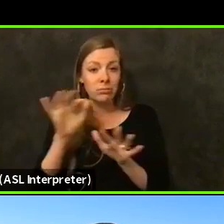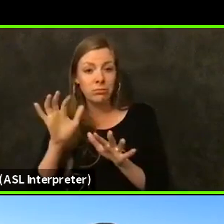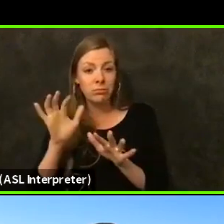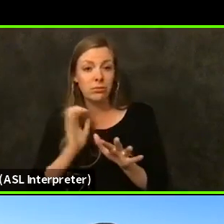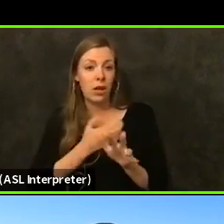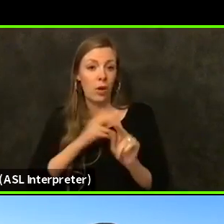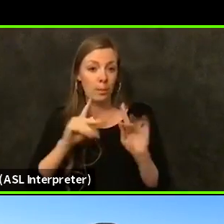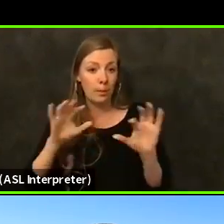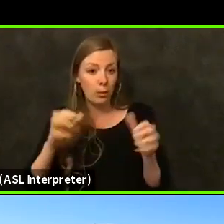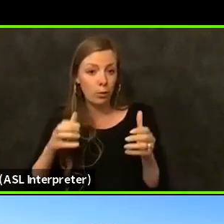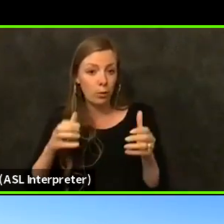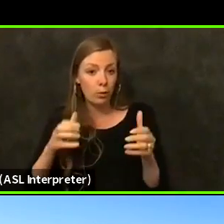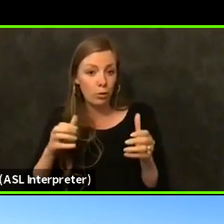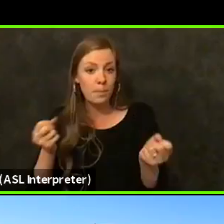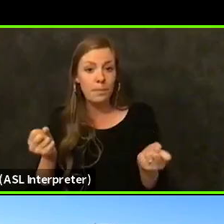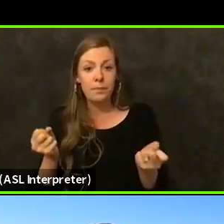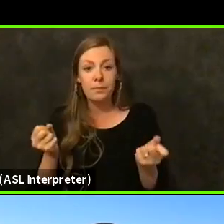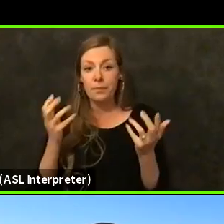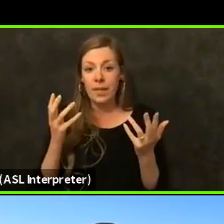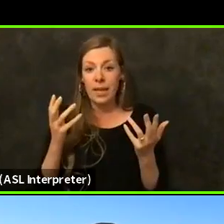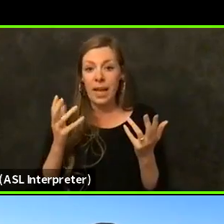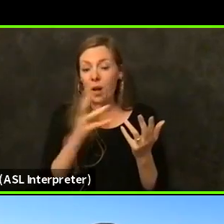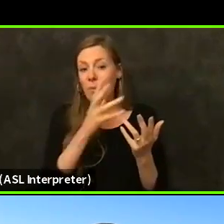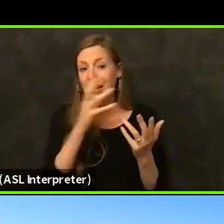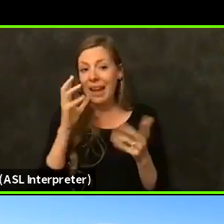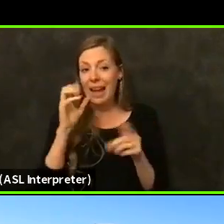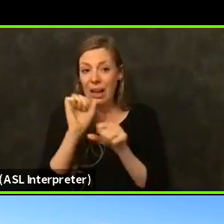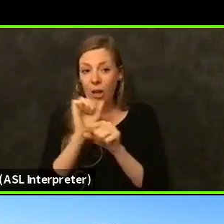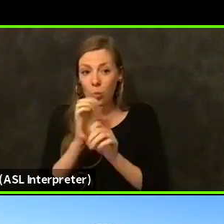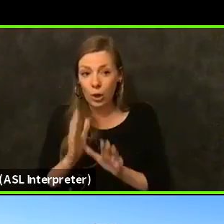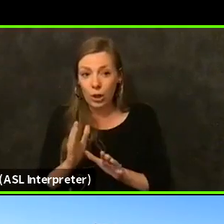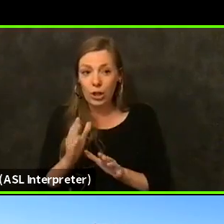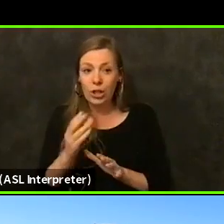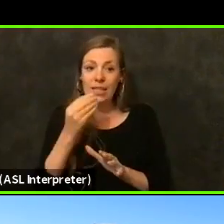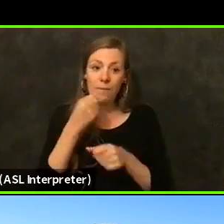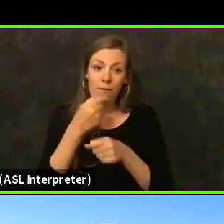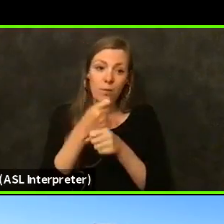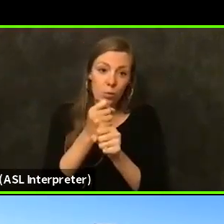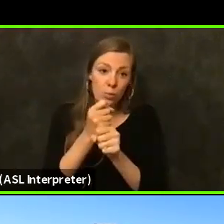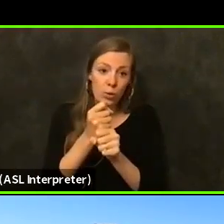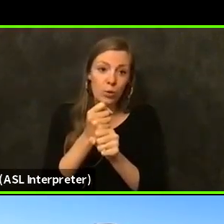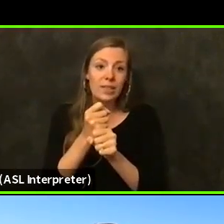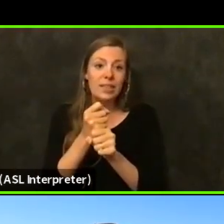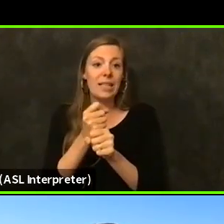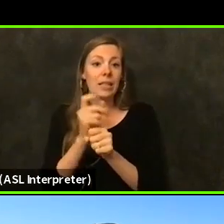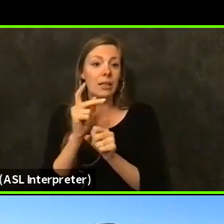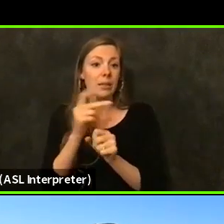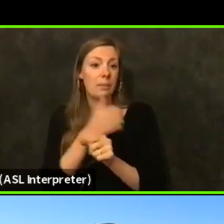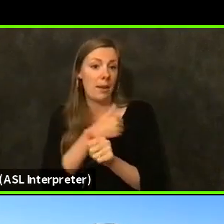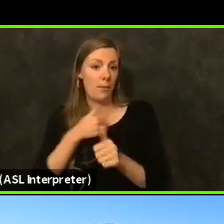how many agricultural farm workers and food producing members we have in our